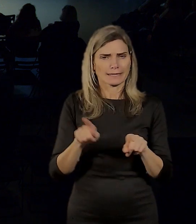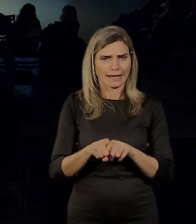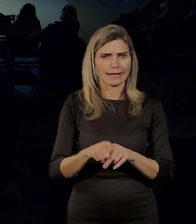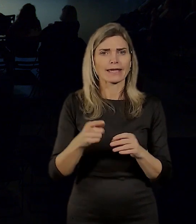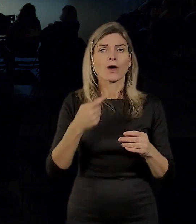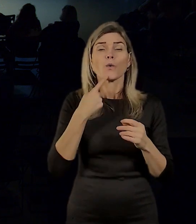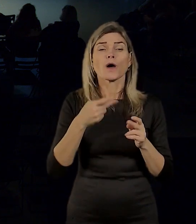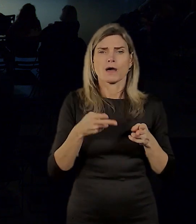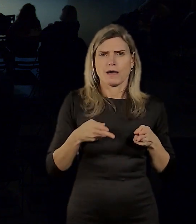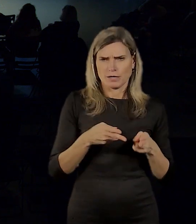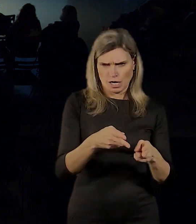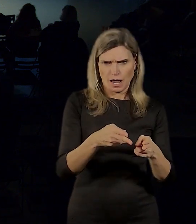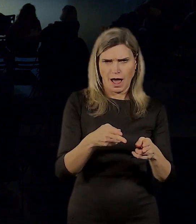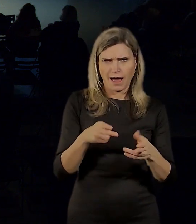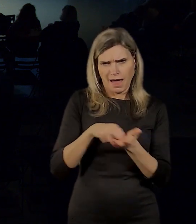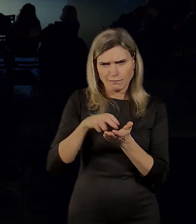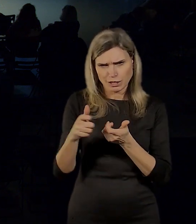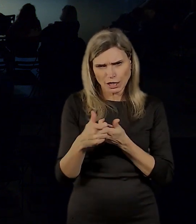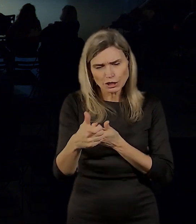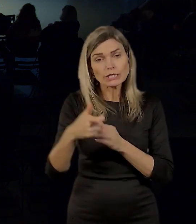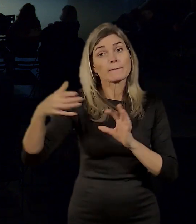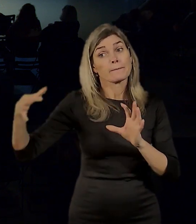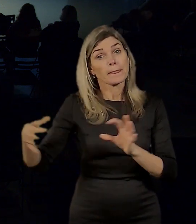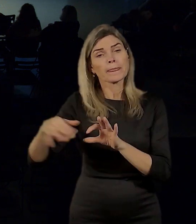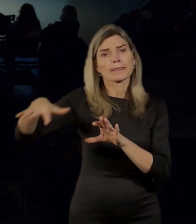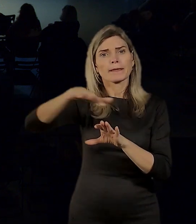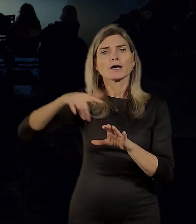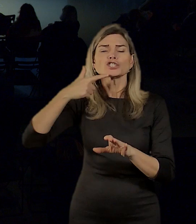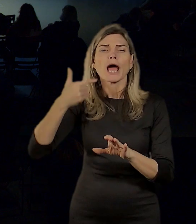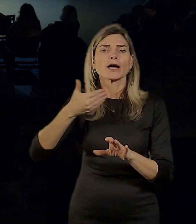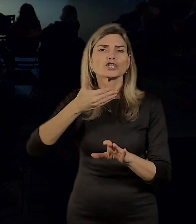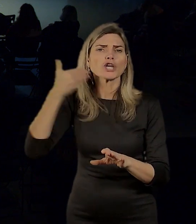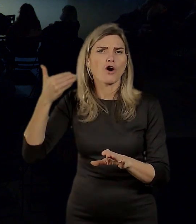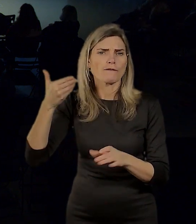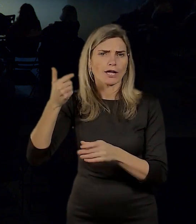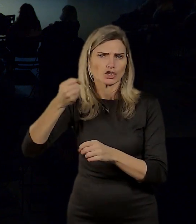It acts as a barrier. The nearest place where you can either go around